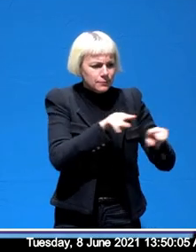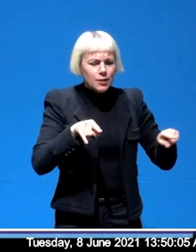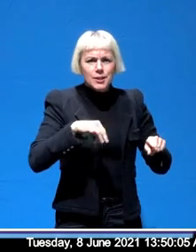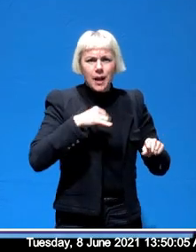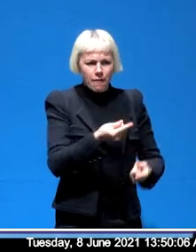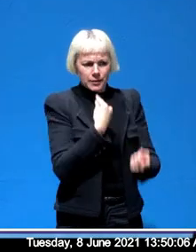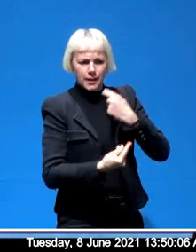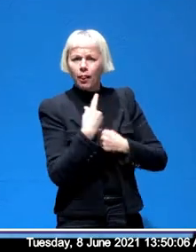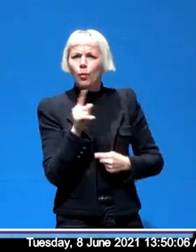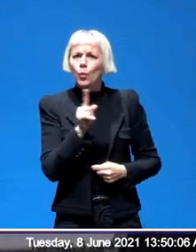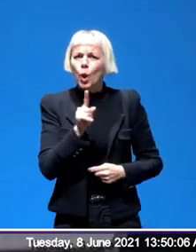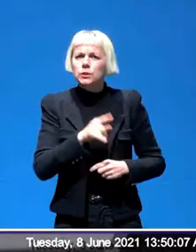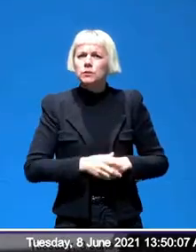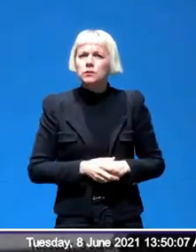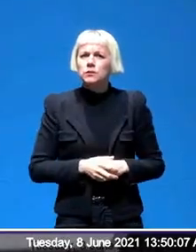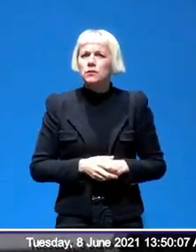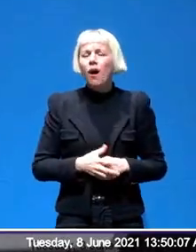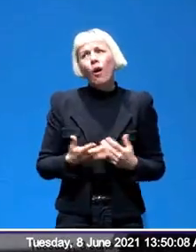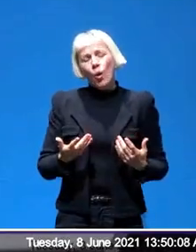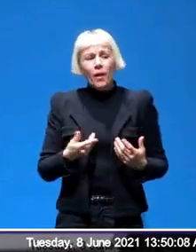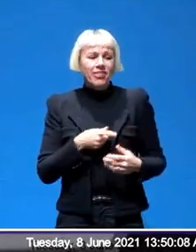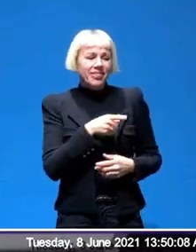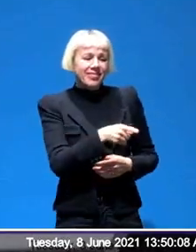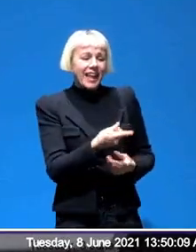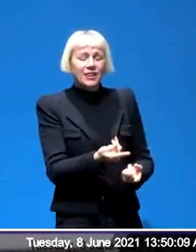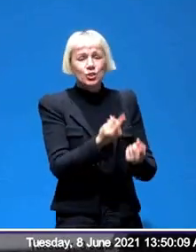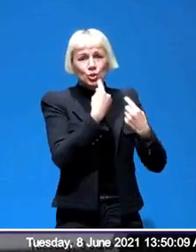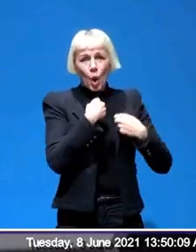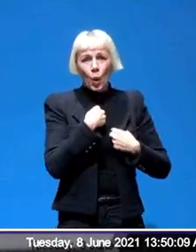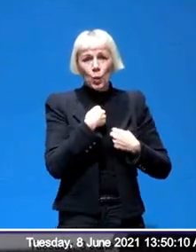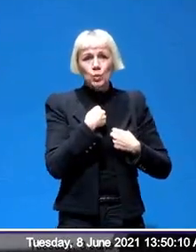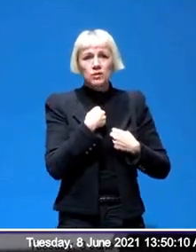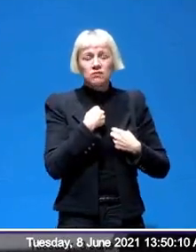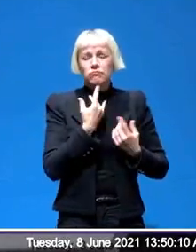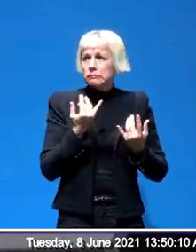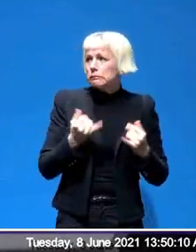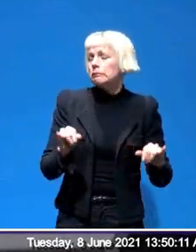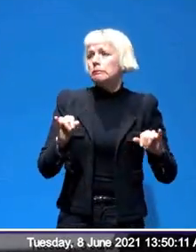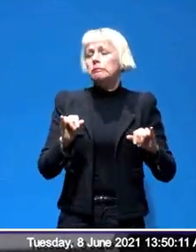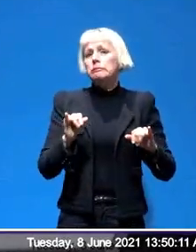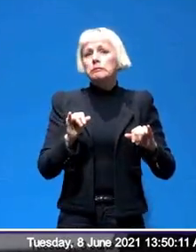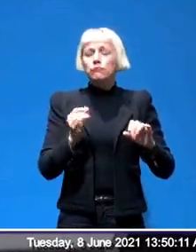They acknowledged they dropped the ball and they were very remorseful about the situation.